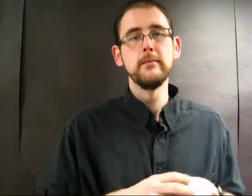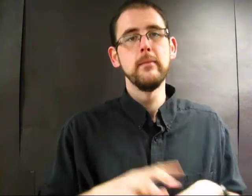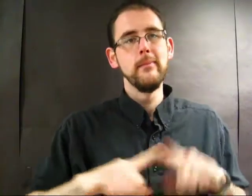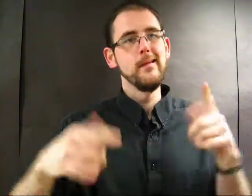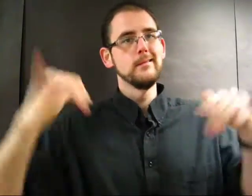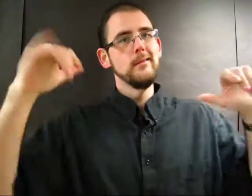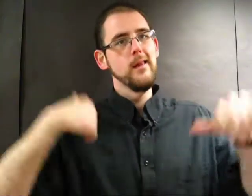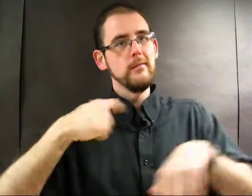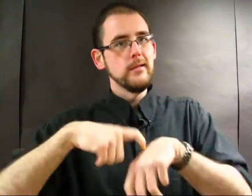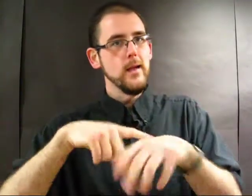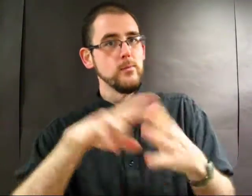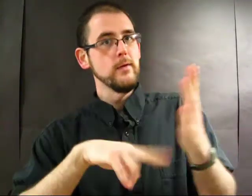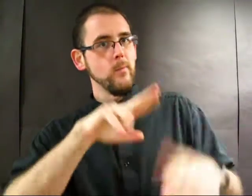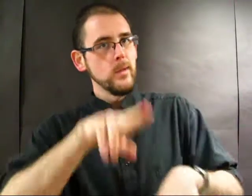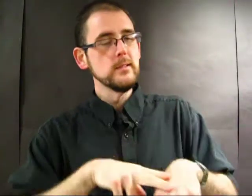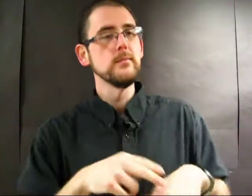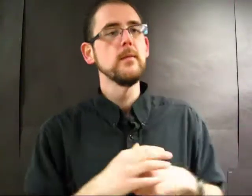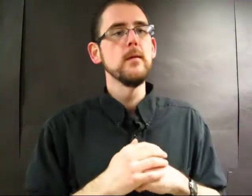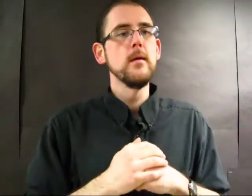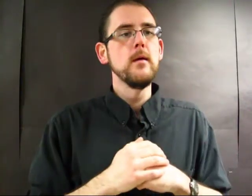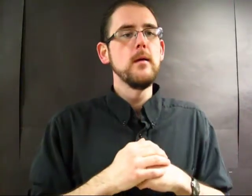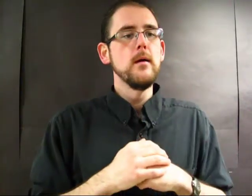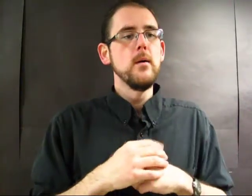But of course, I'm still reading.